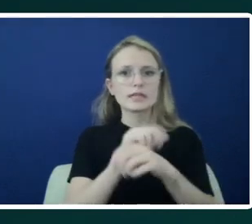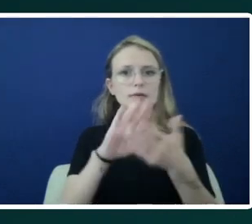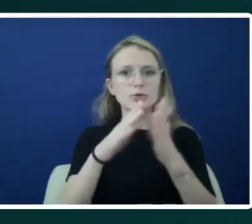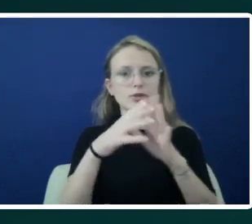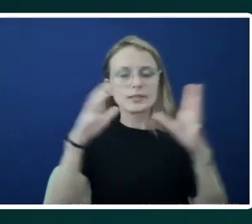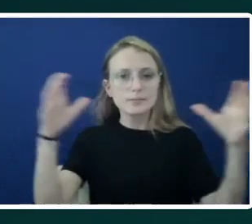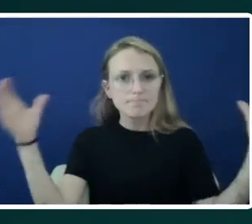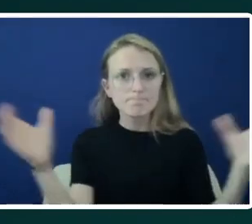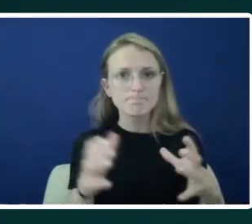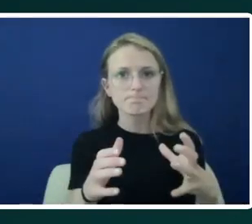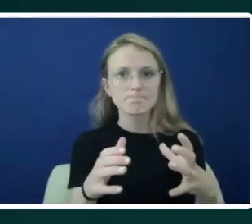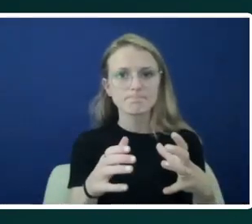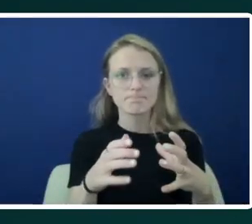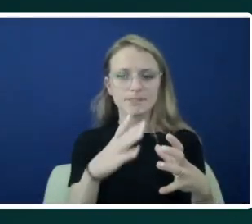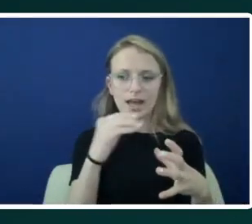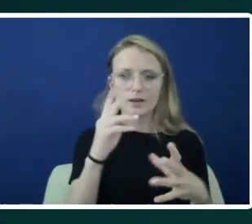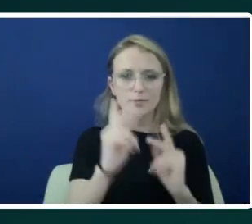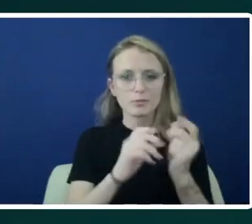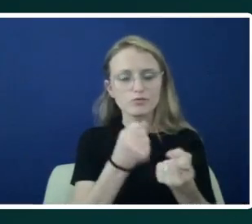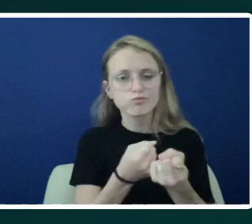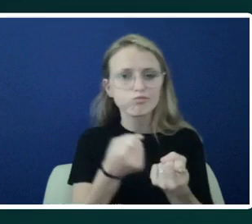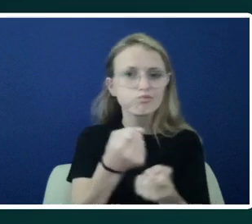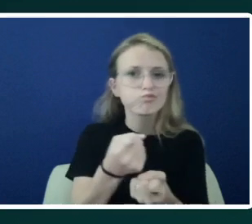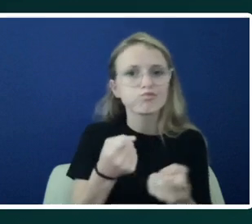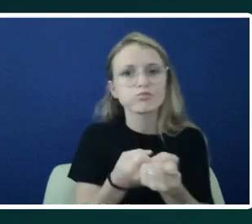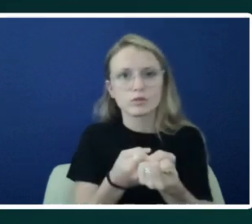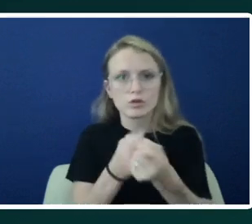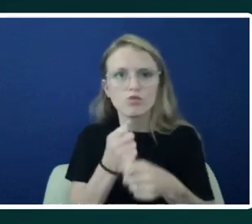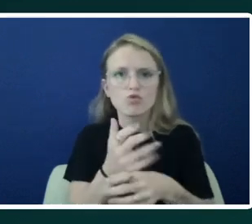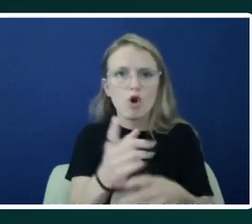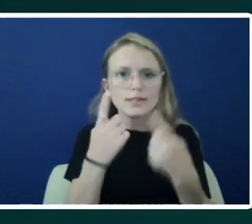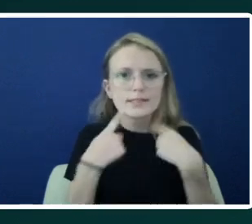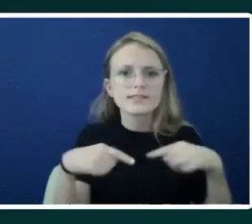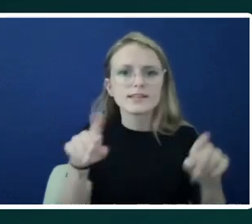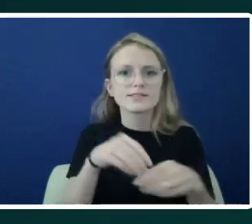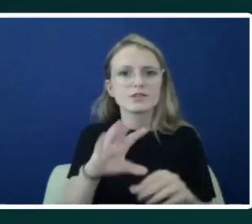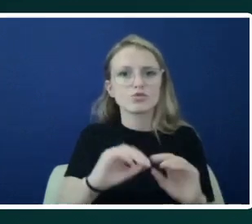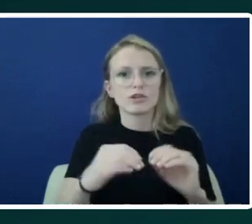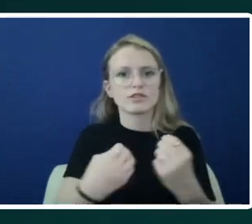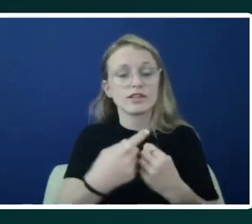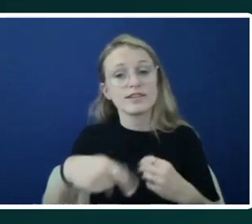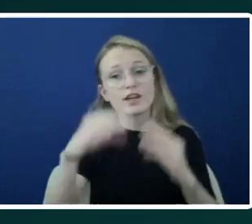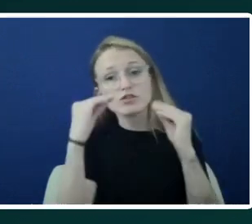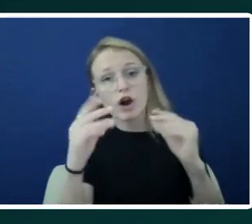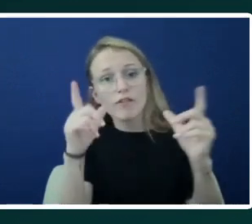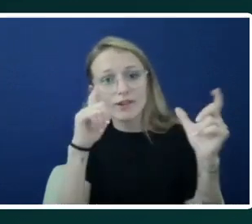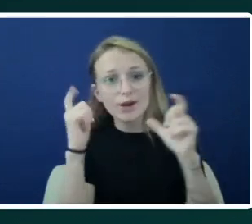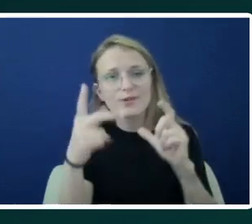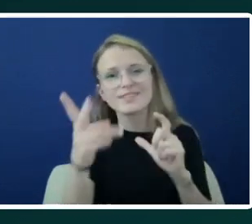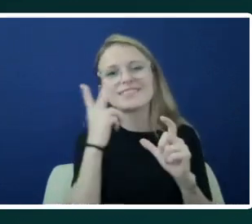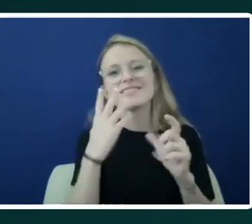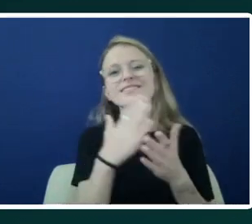work possible. They taught photography. And so, here, you can see some images of the young